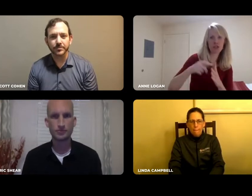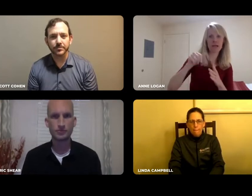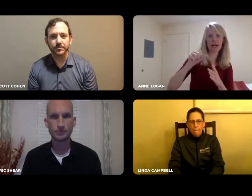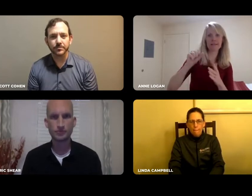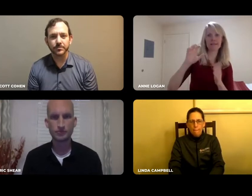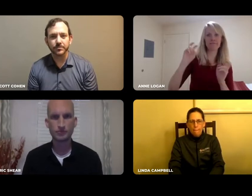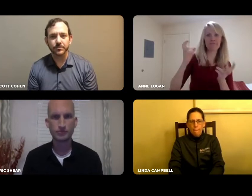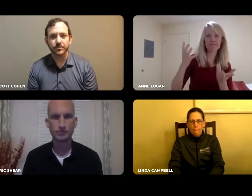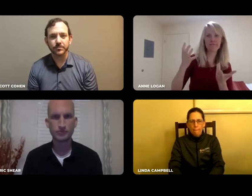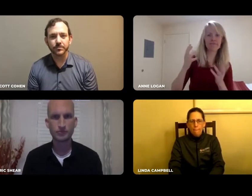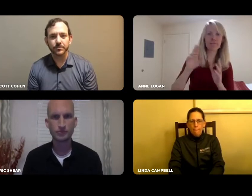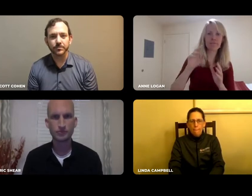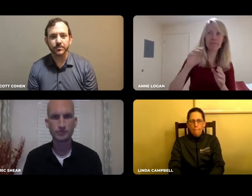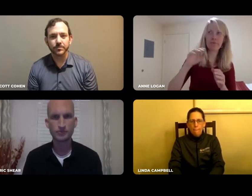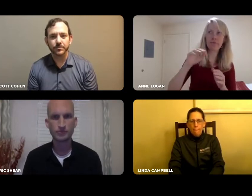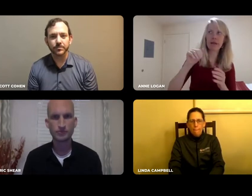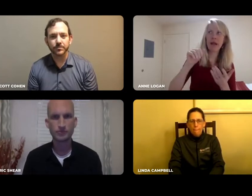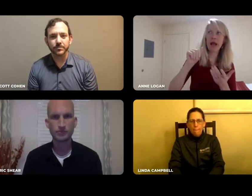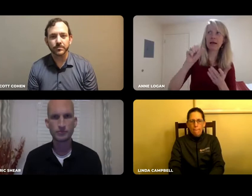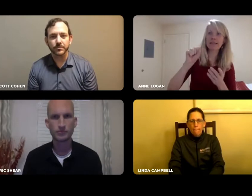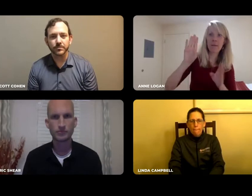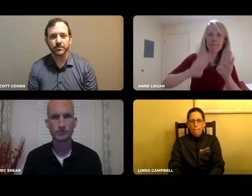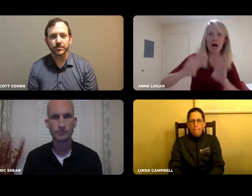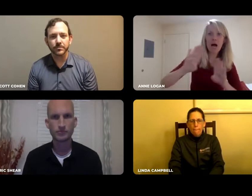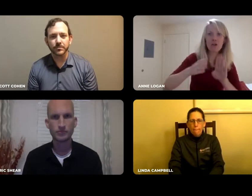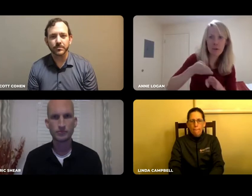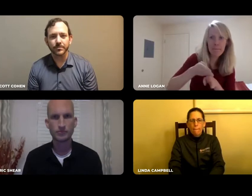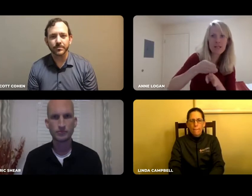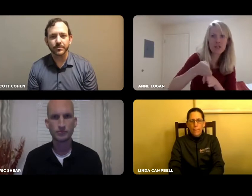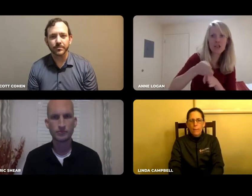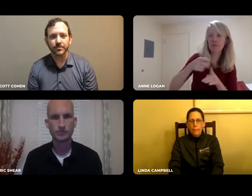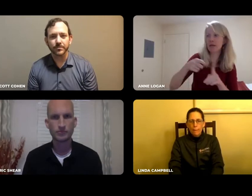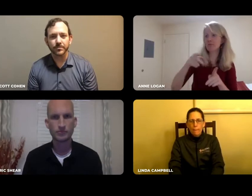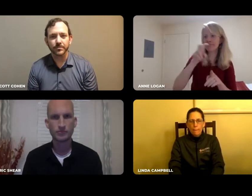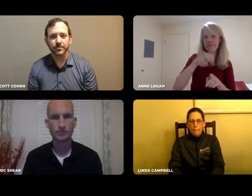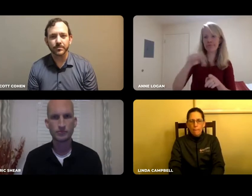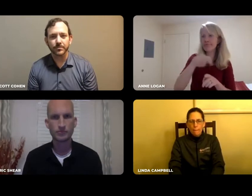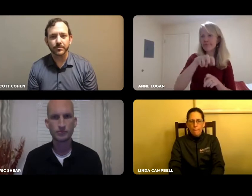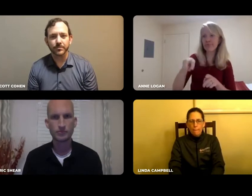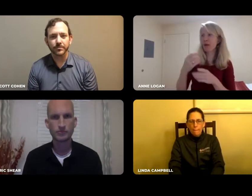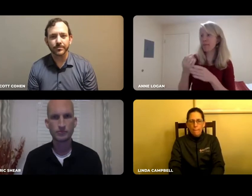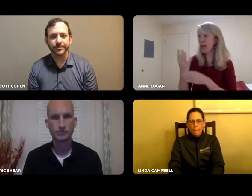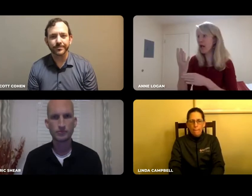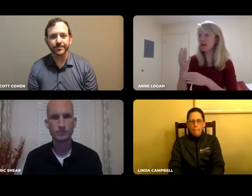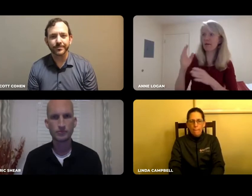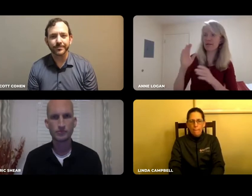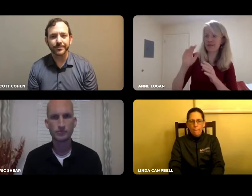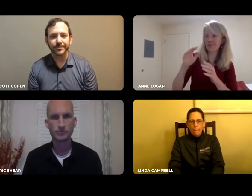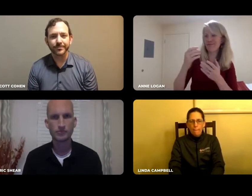I started off in biology, Then jumped to horticulture.